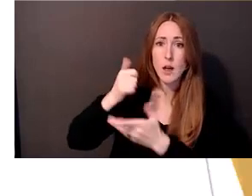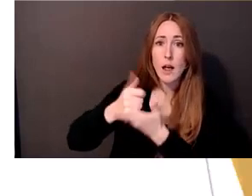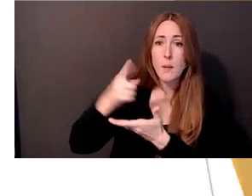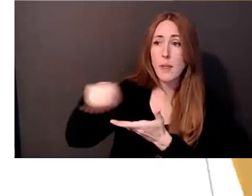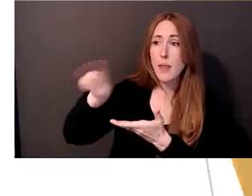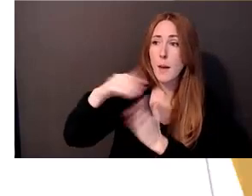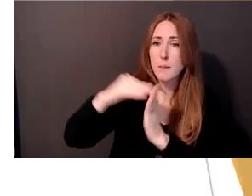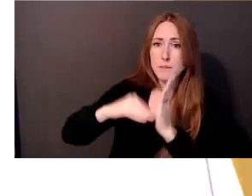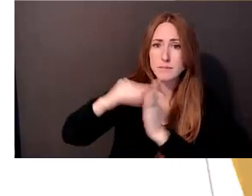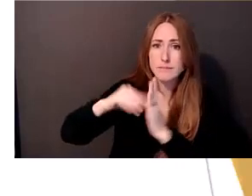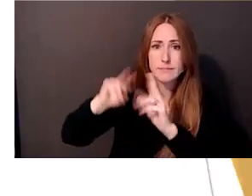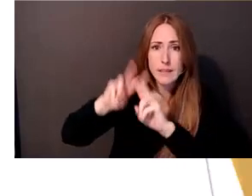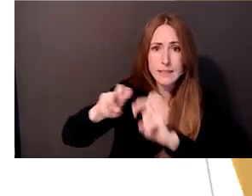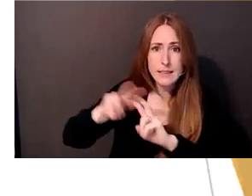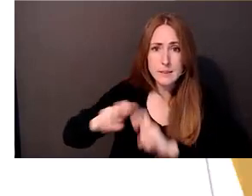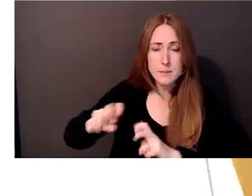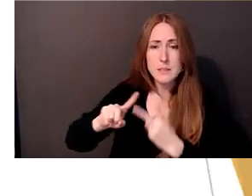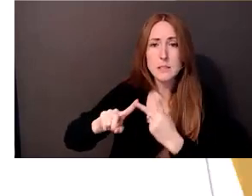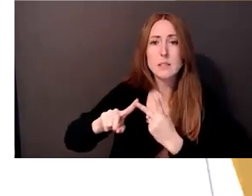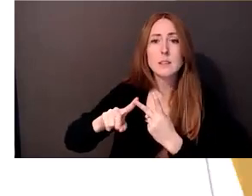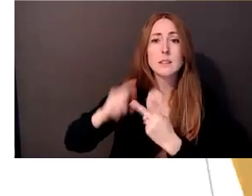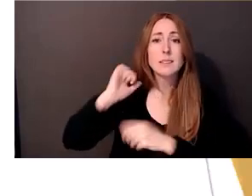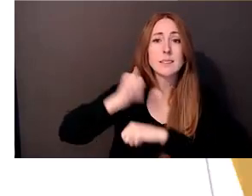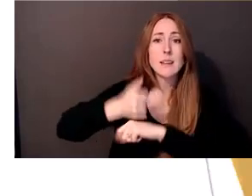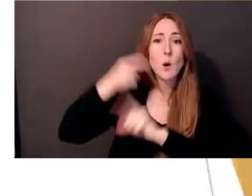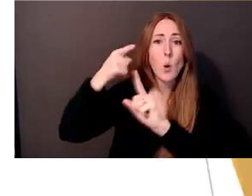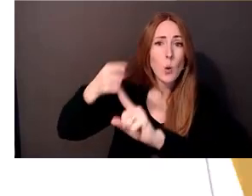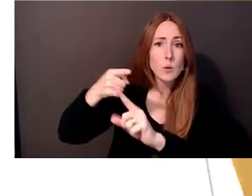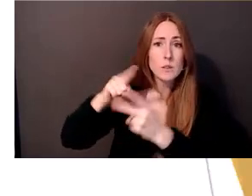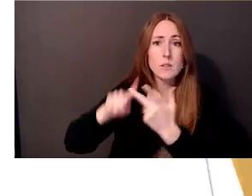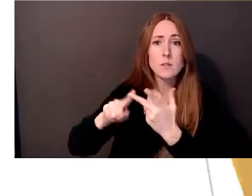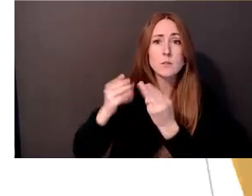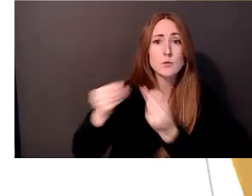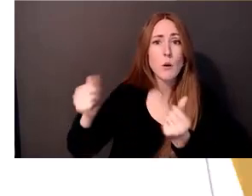identified problems, and obtain minor home modifications